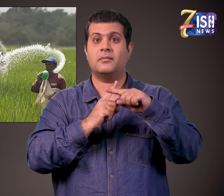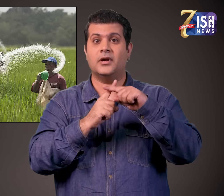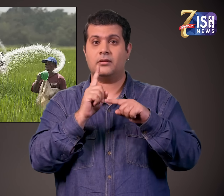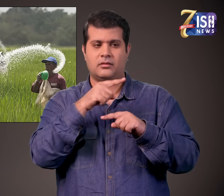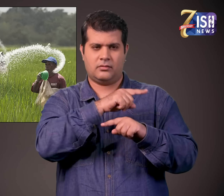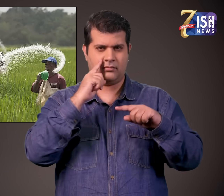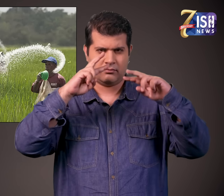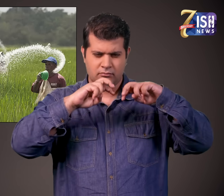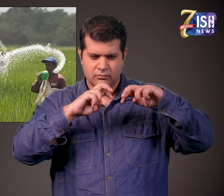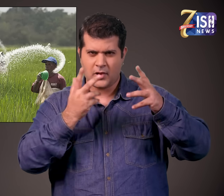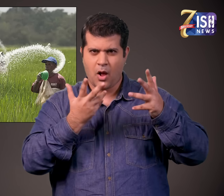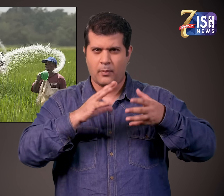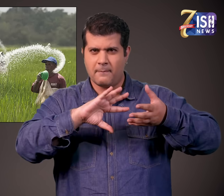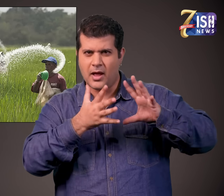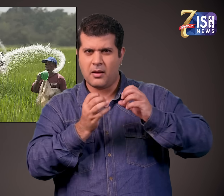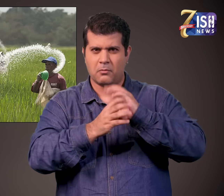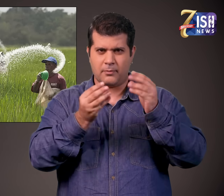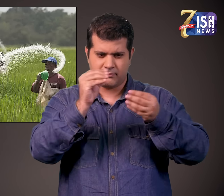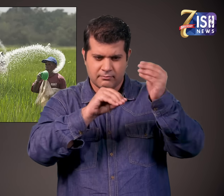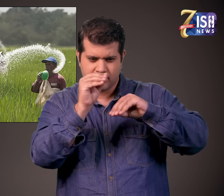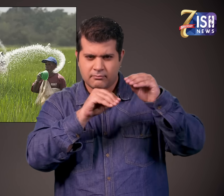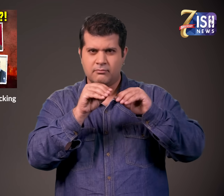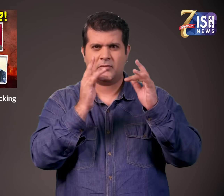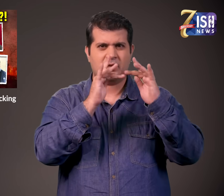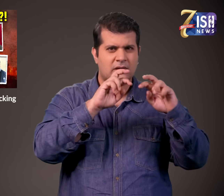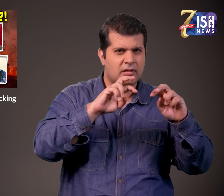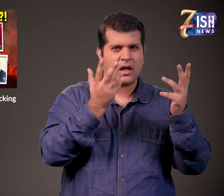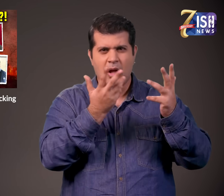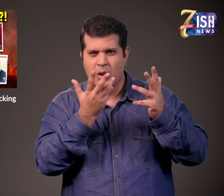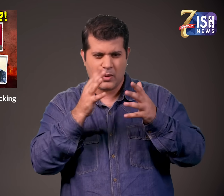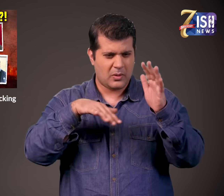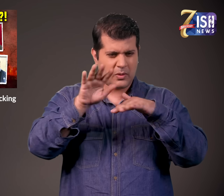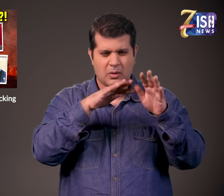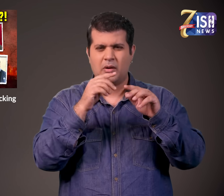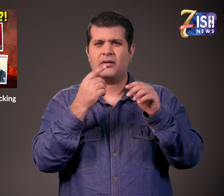He had extensively studied bomb-making tutorials, manuals and open-source material online,